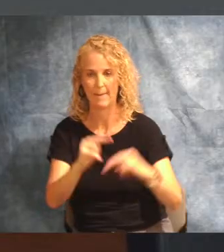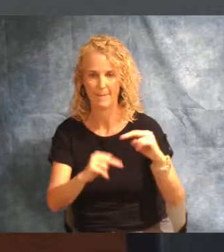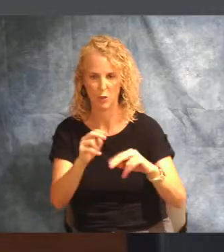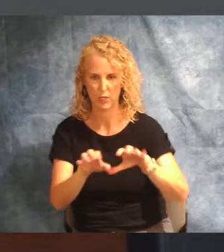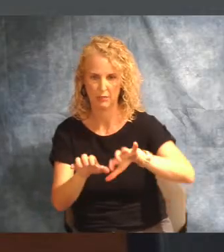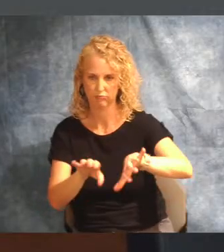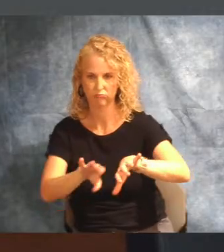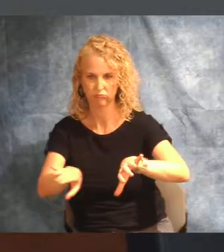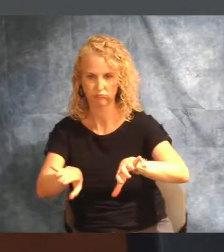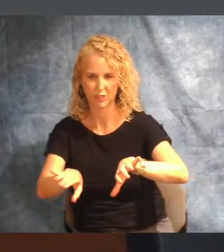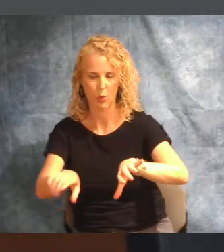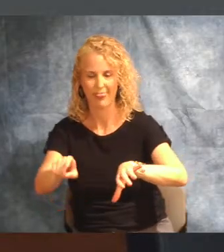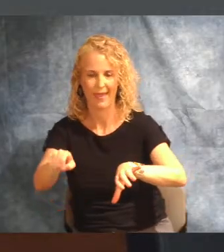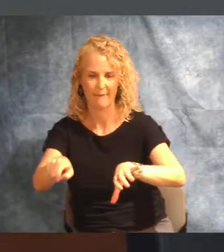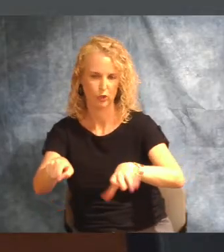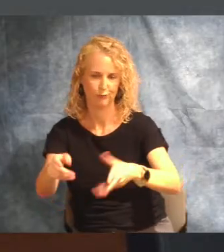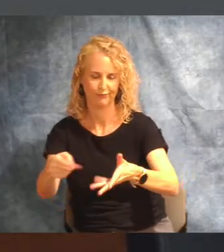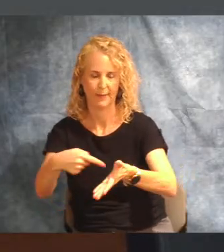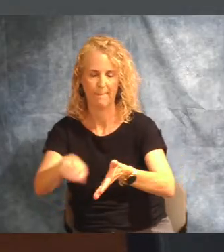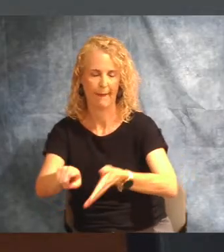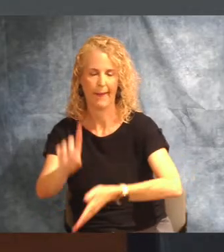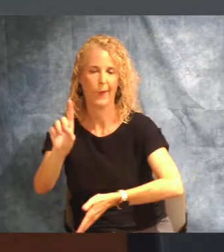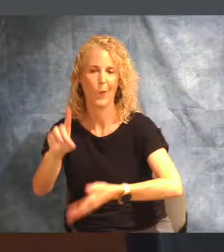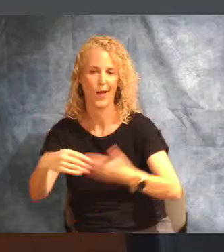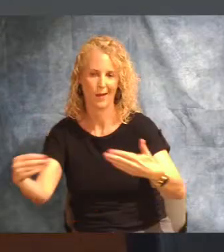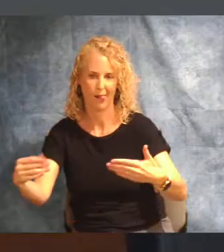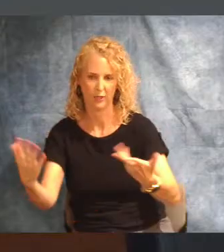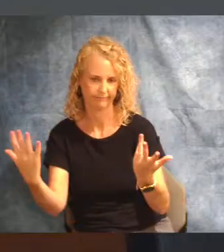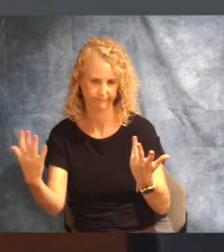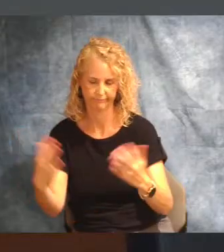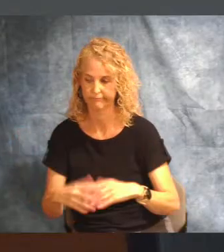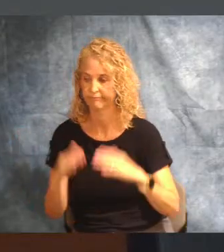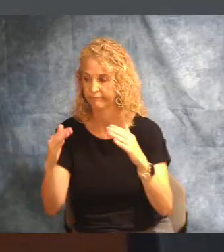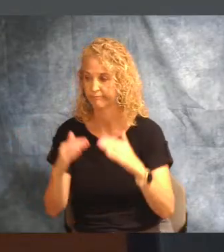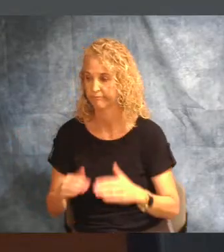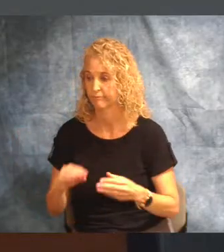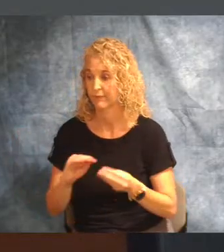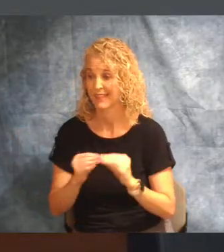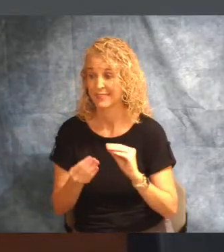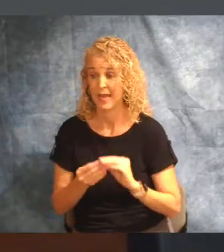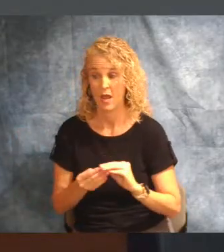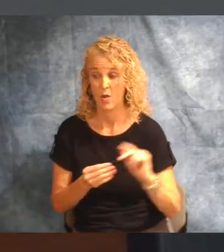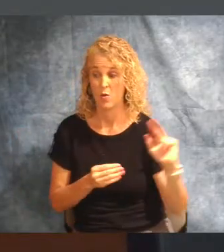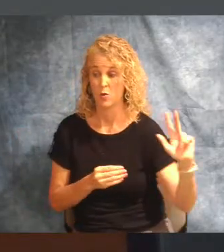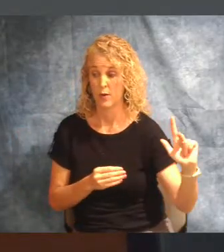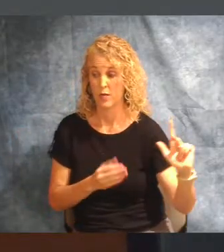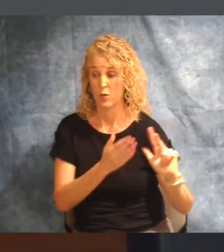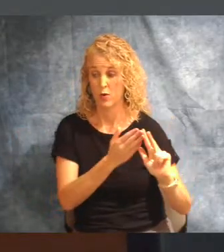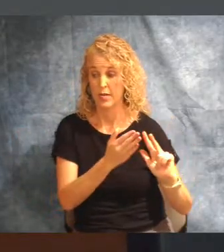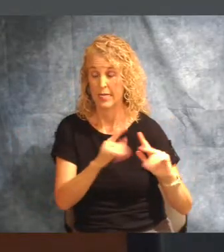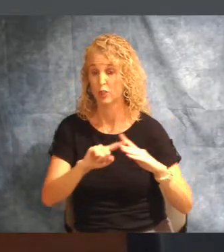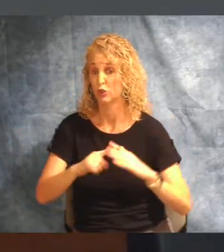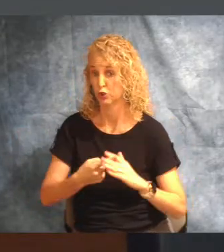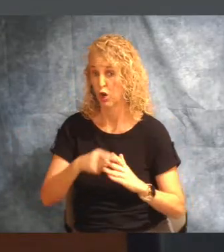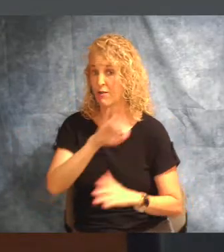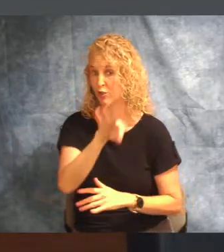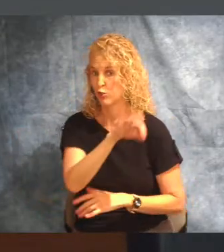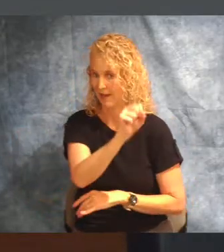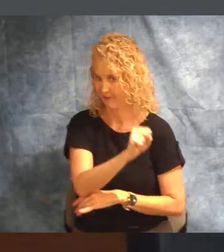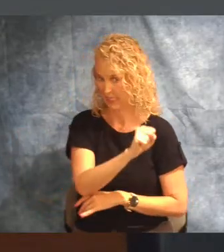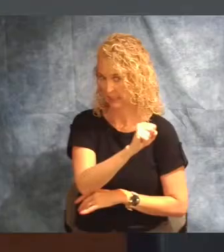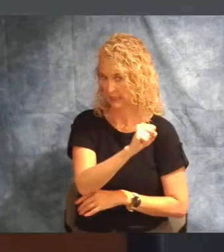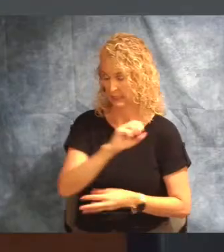wastewater treatment plant. It's a $1 lease. items item 23 begins some JFS items. Item 23